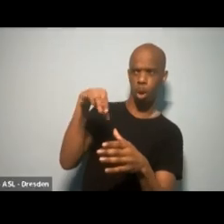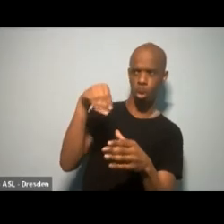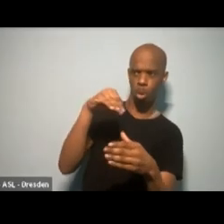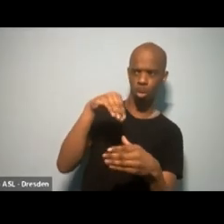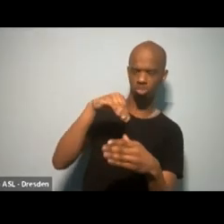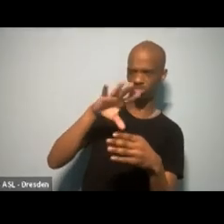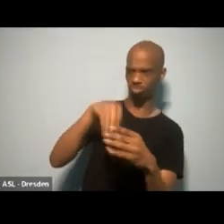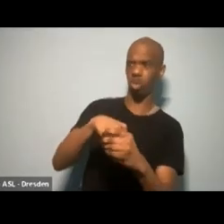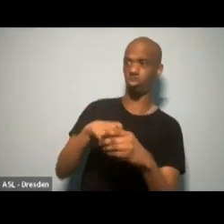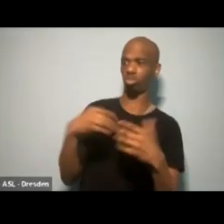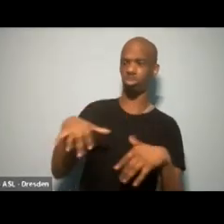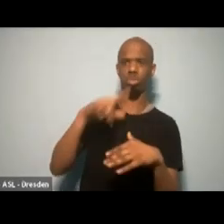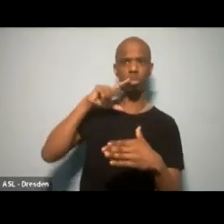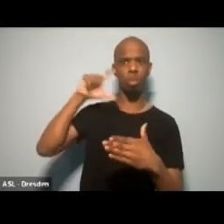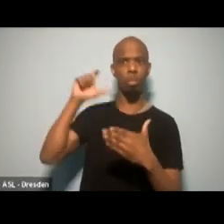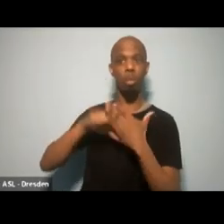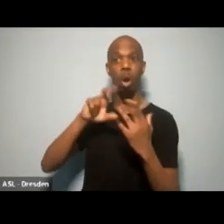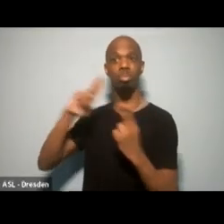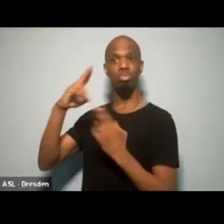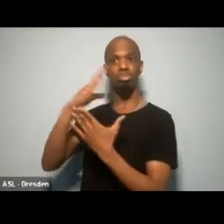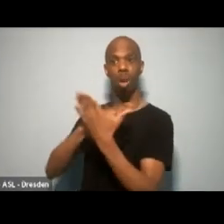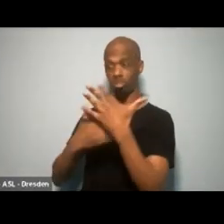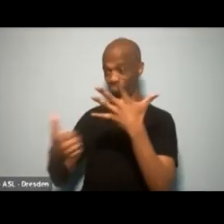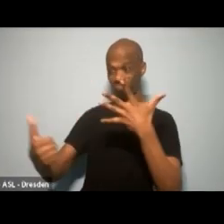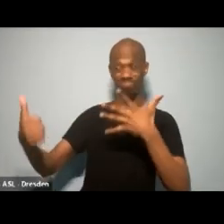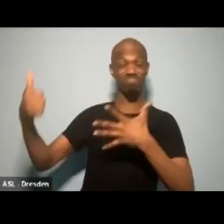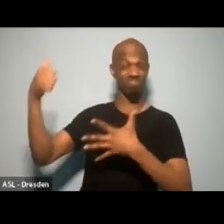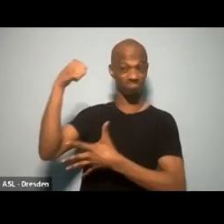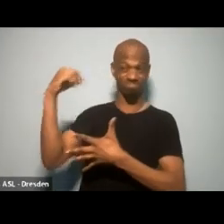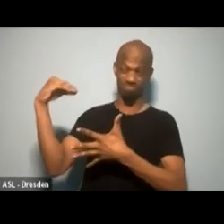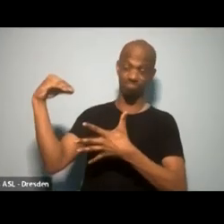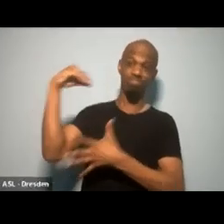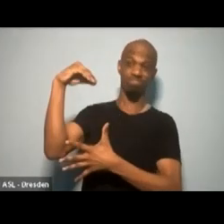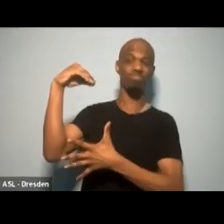in socially engaged theater, he leads an active,